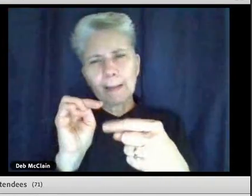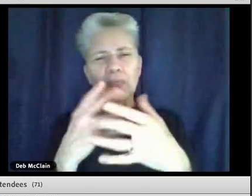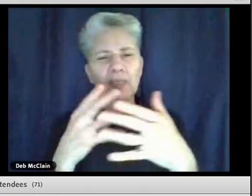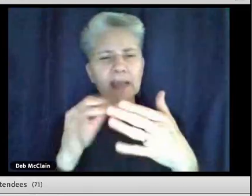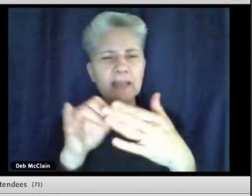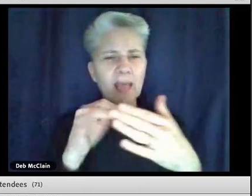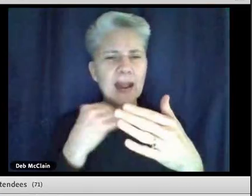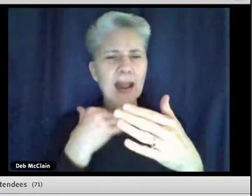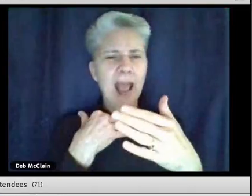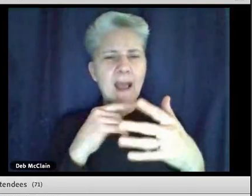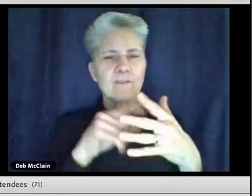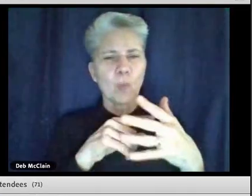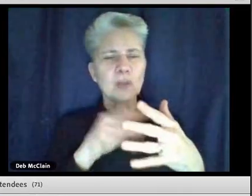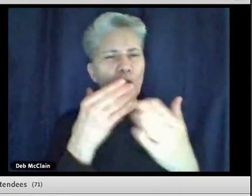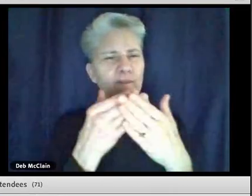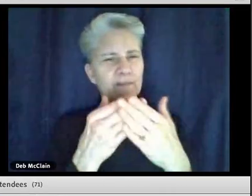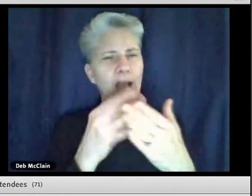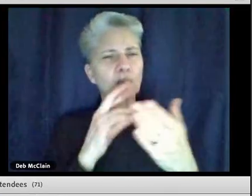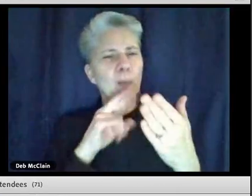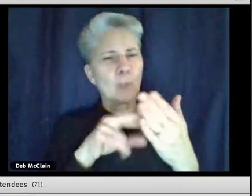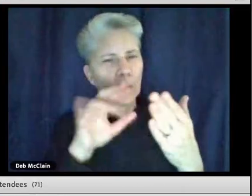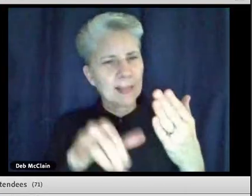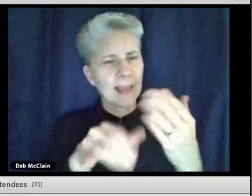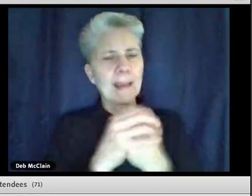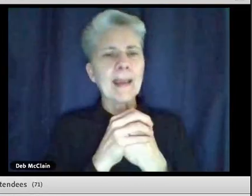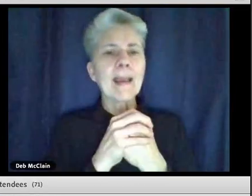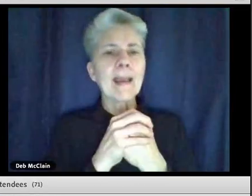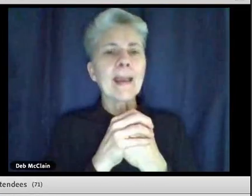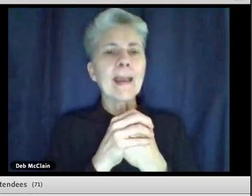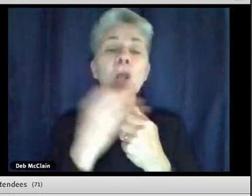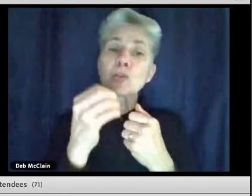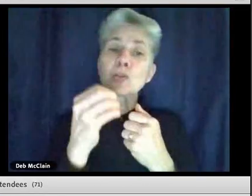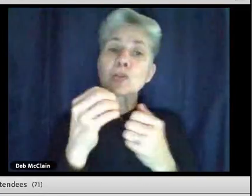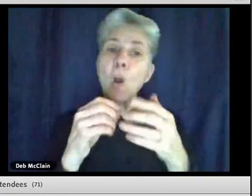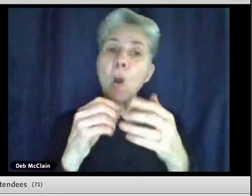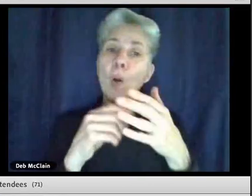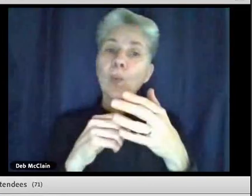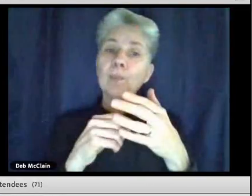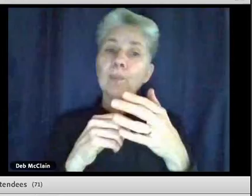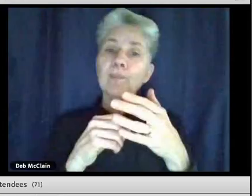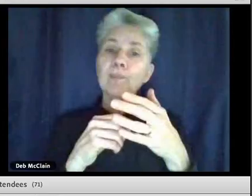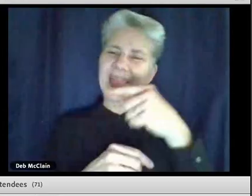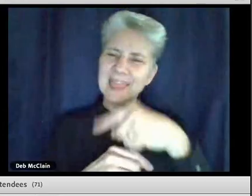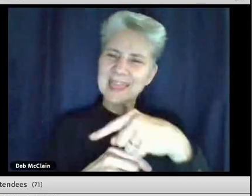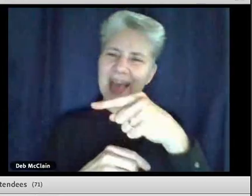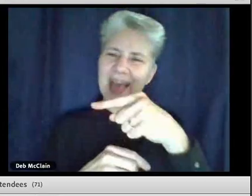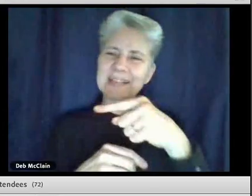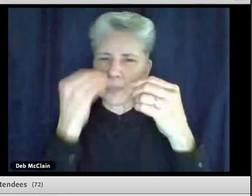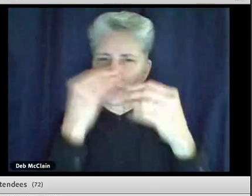like, some of the mainstream news and the things that have original fact reporting.